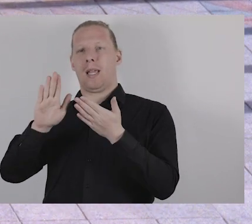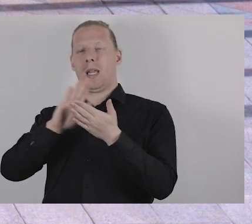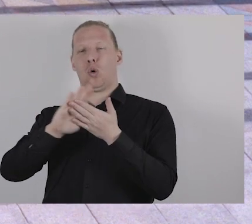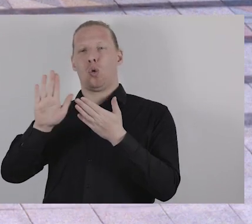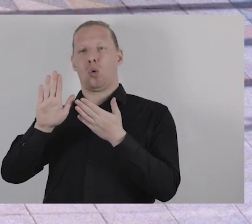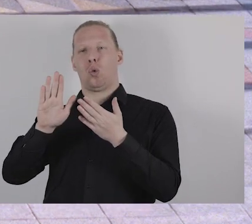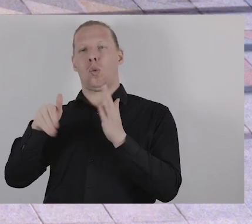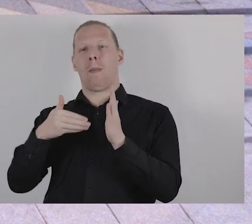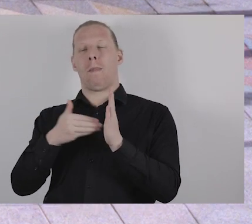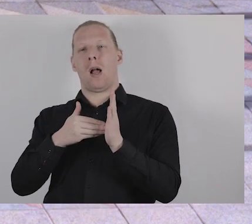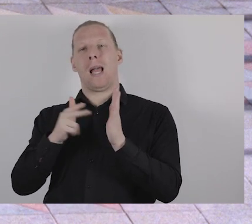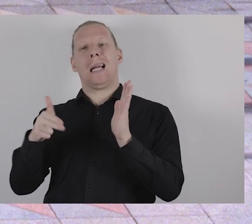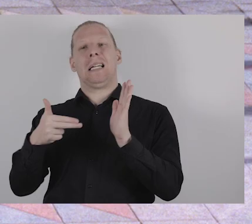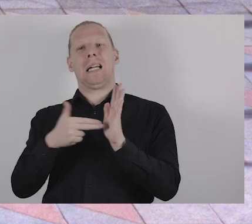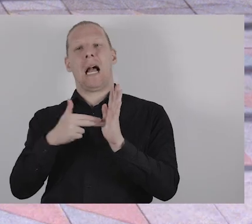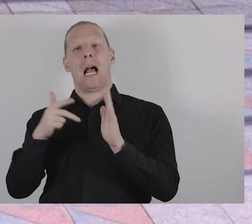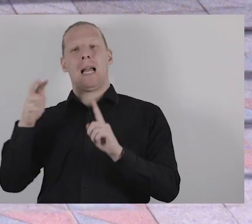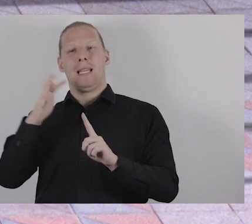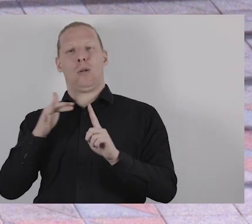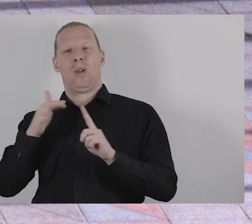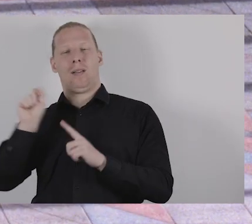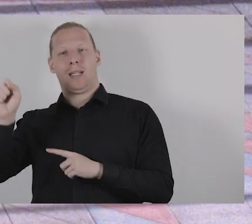His name was Hekenukumai Ngā Iwi.